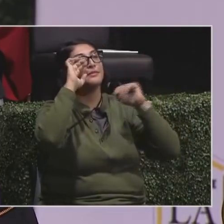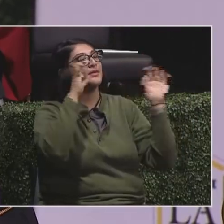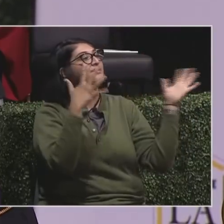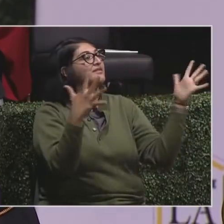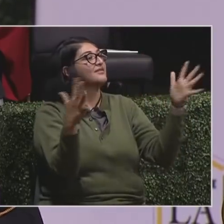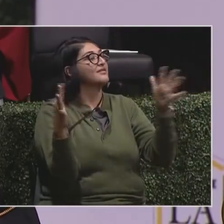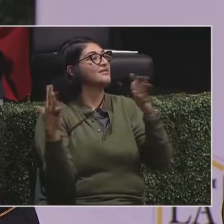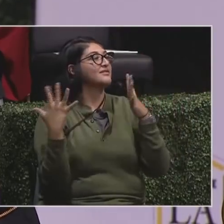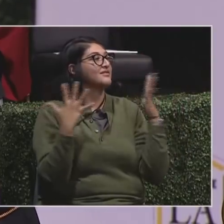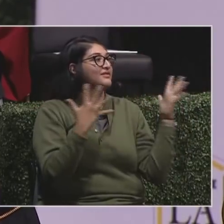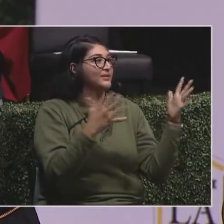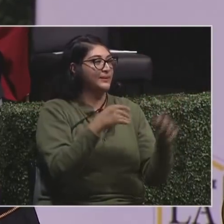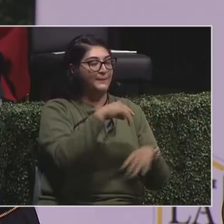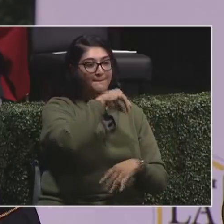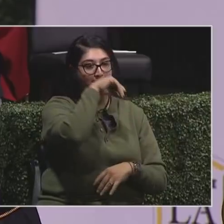WILL PAY THE BILL WHEN THE FAMILY GOES